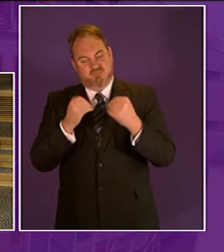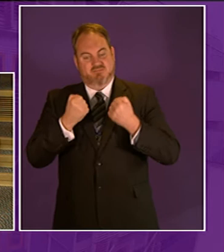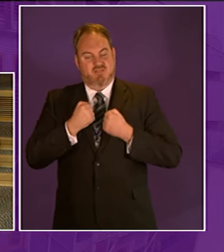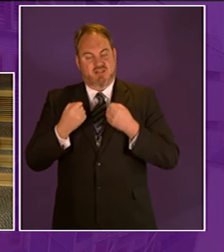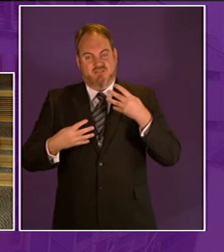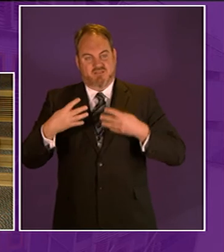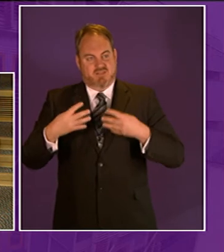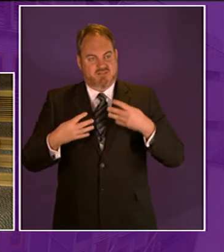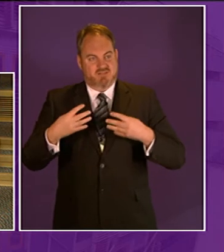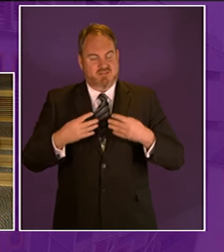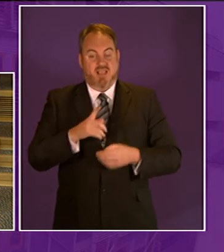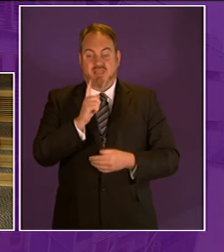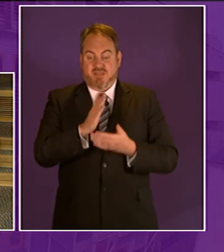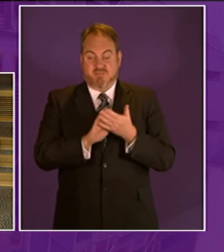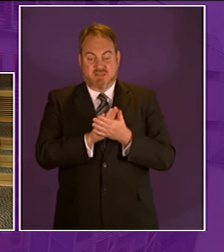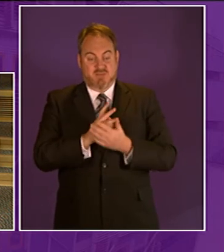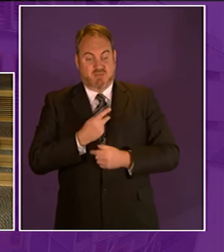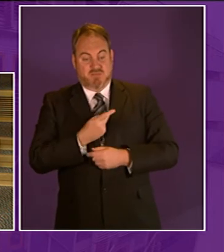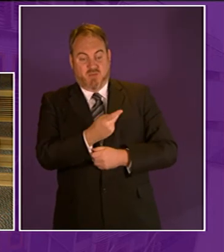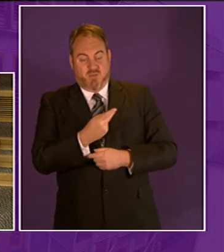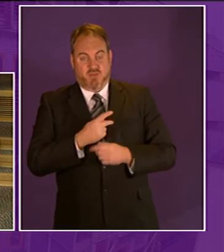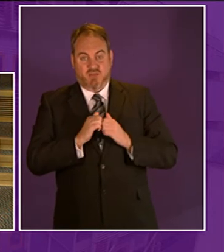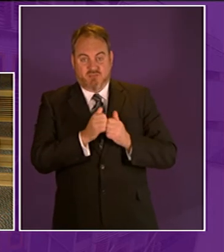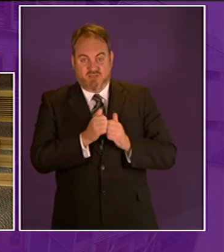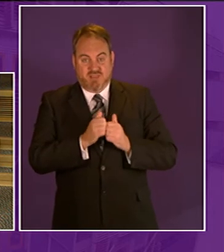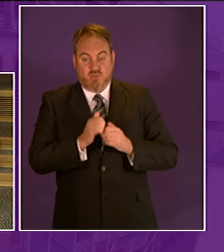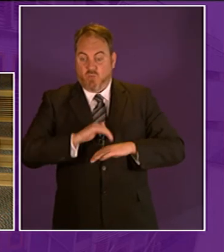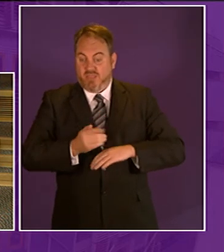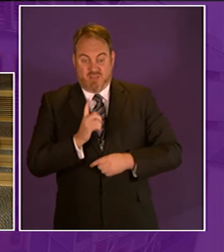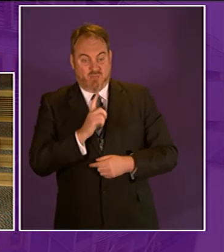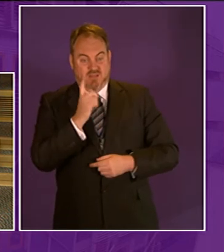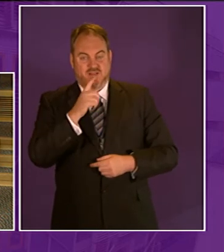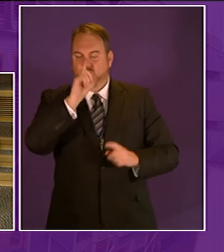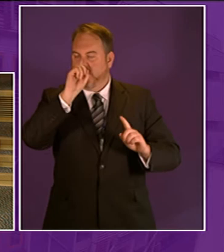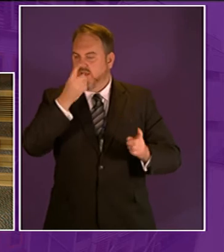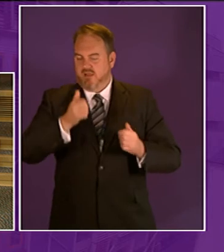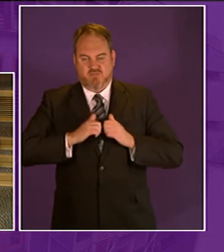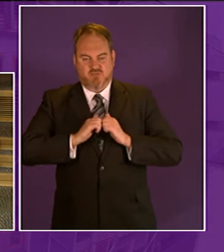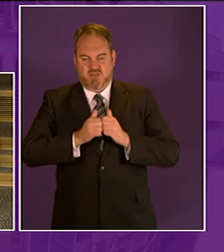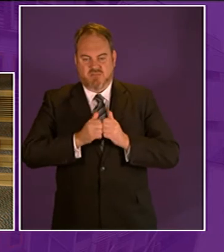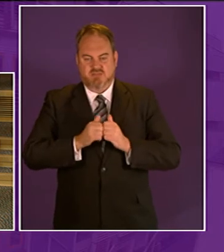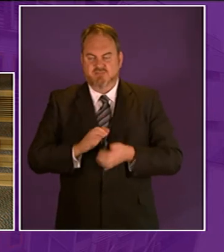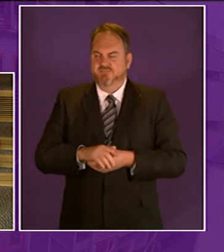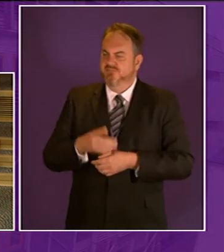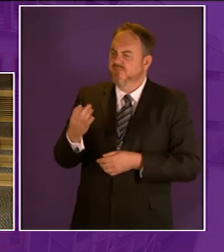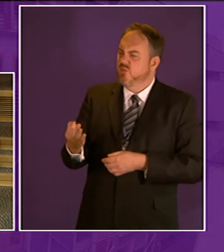cannot be the source of dispute—there is no prospect of us reaching an agreement. Liz Smith asked why the process has taken so long.